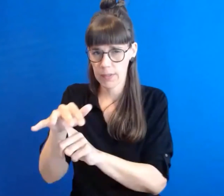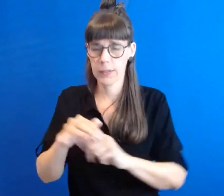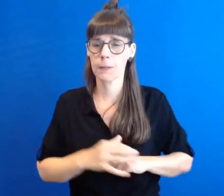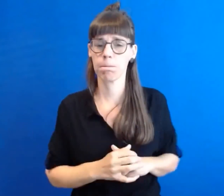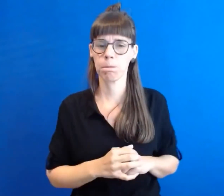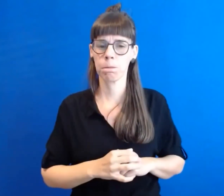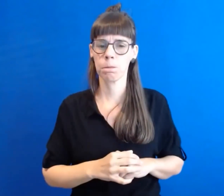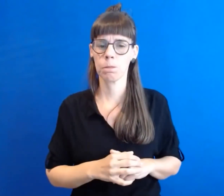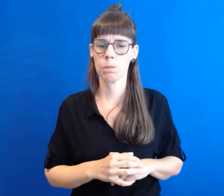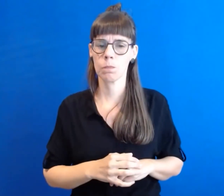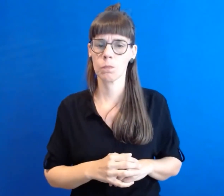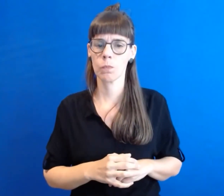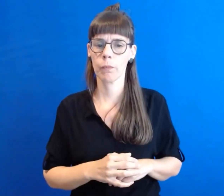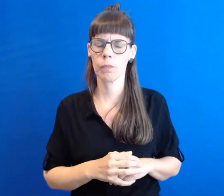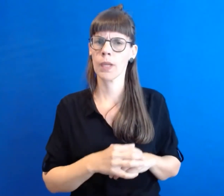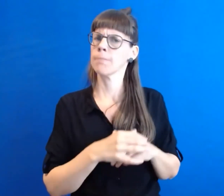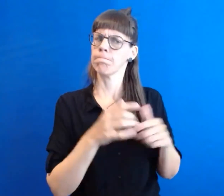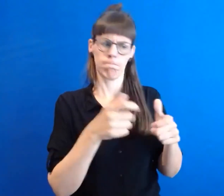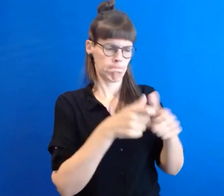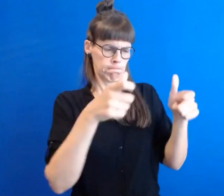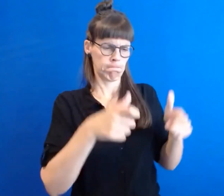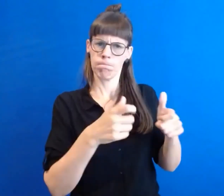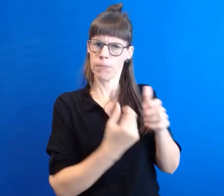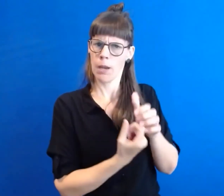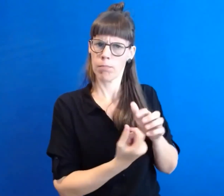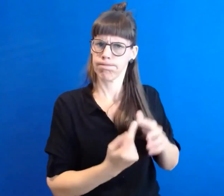s are applicable in other contexts.